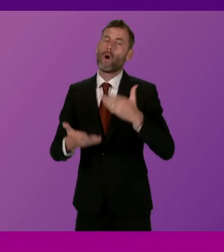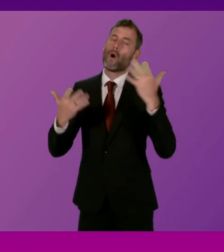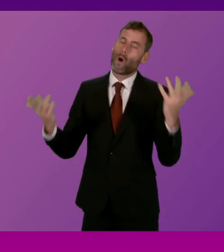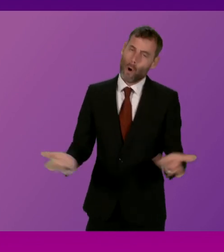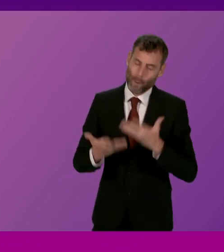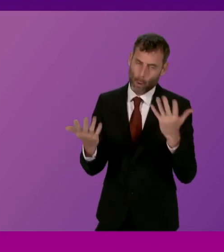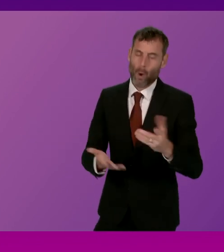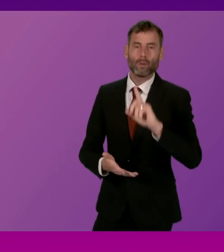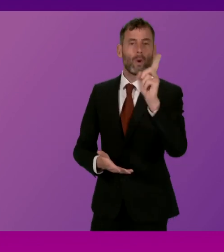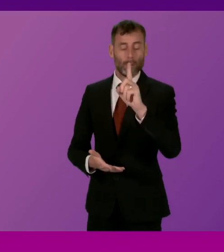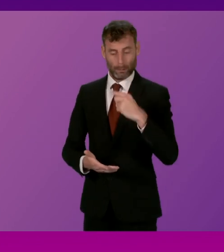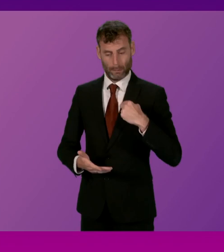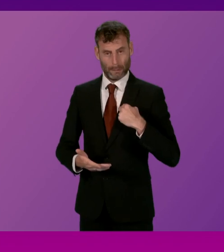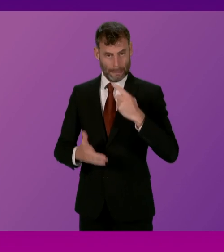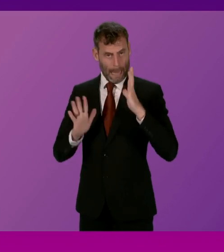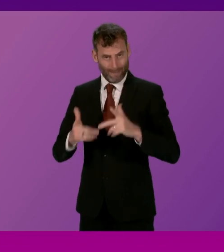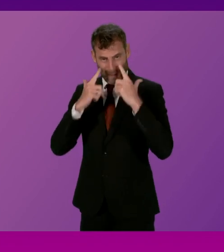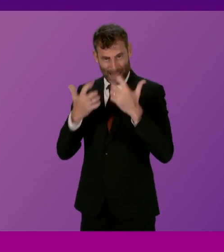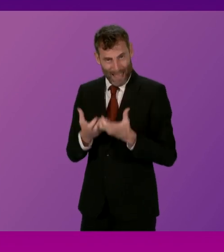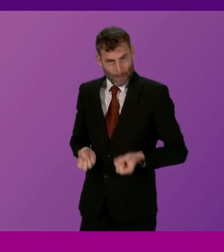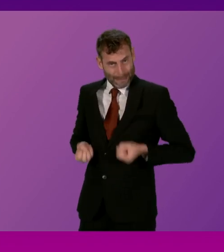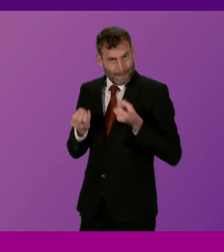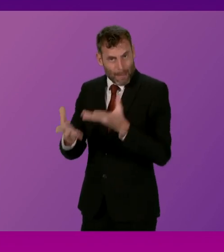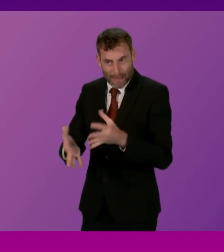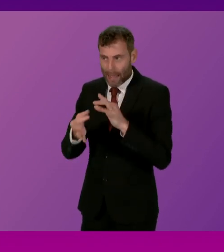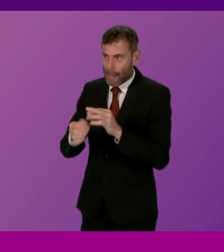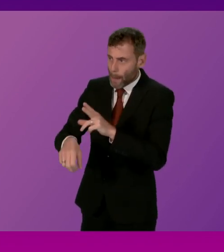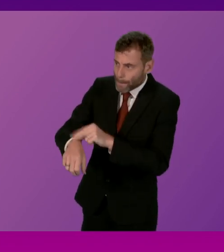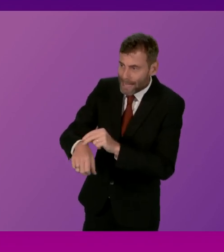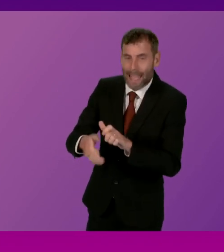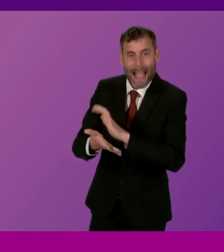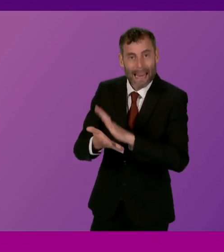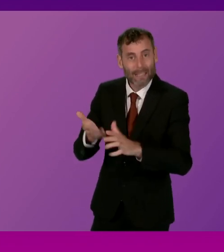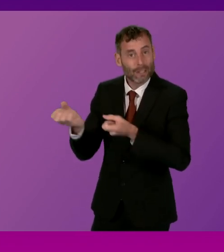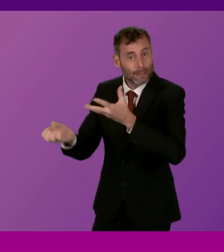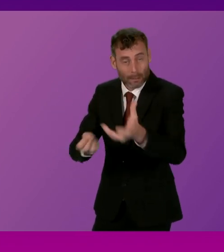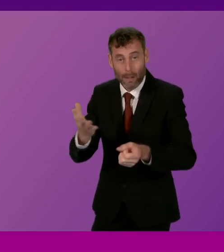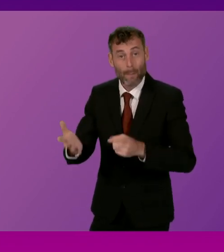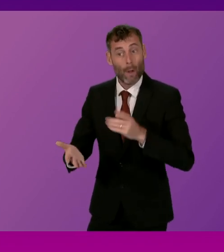because of the SNP but because of the Conservatives’ complete and utter economic mismanagement.